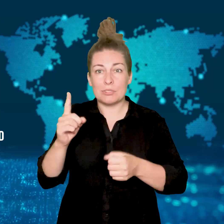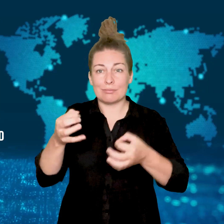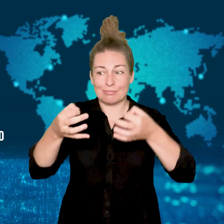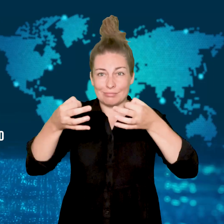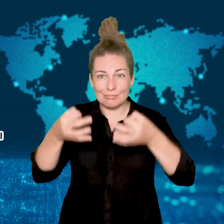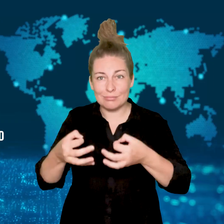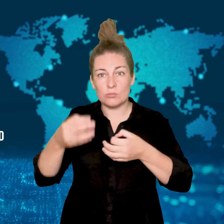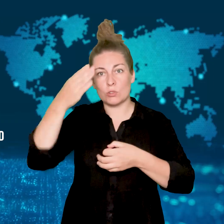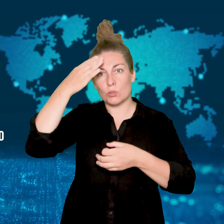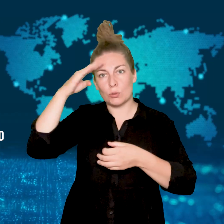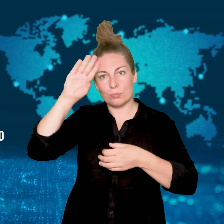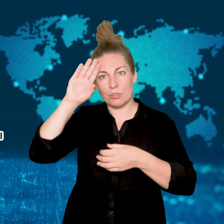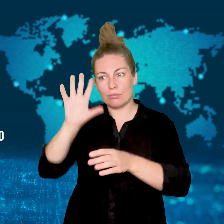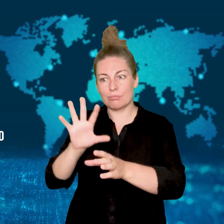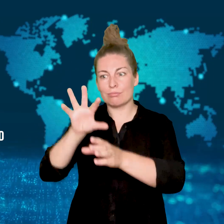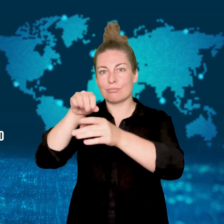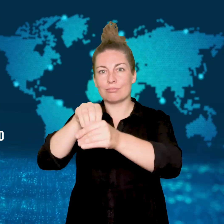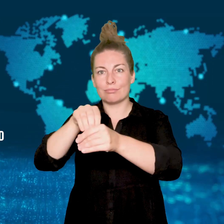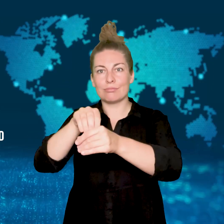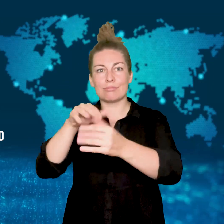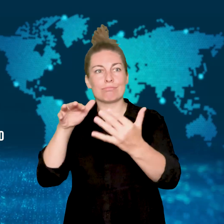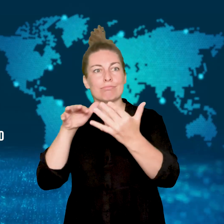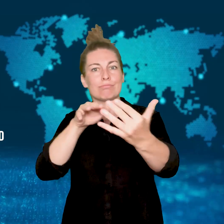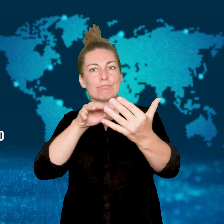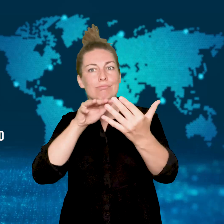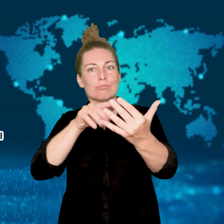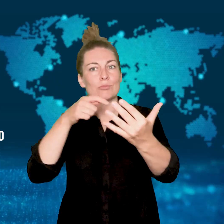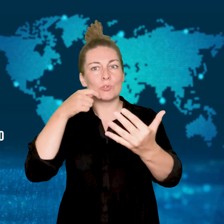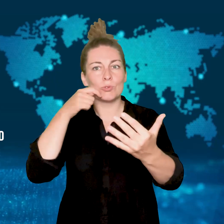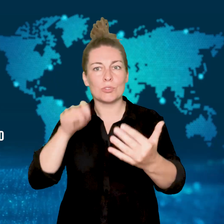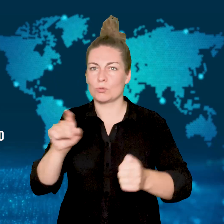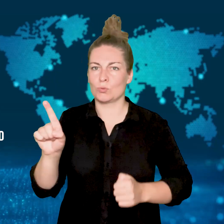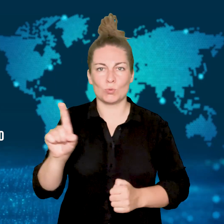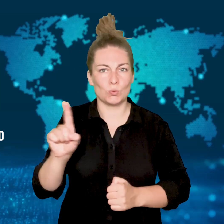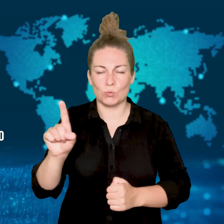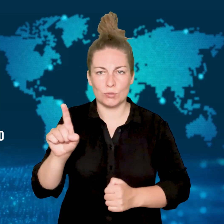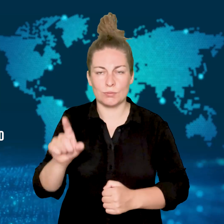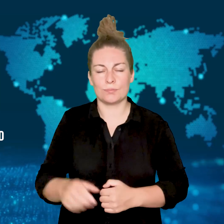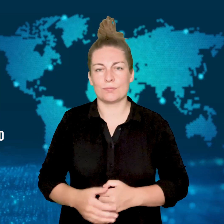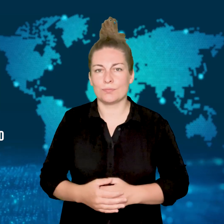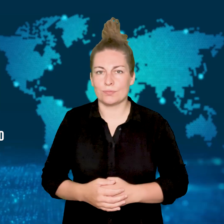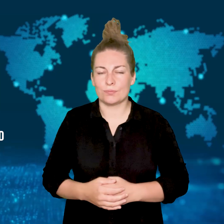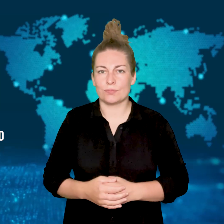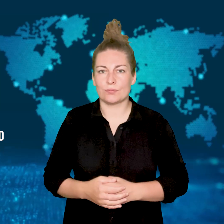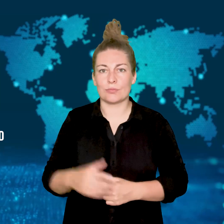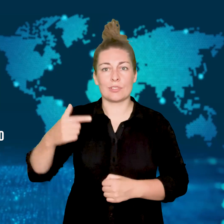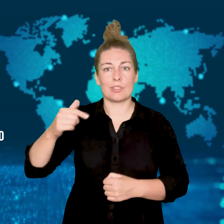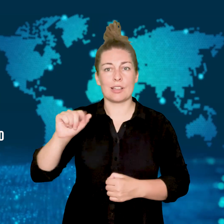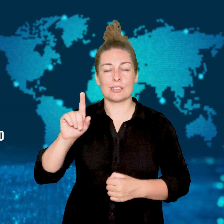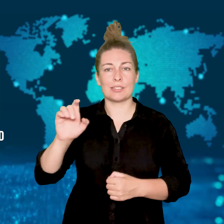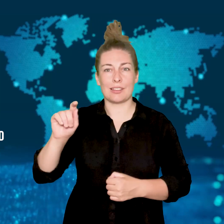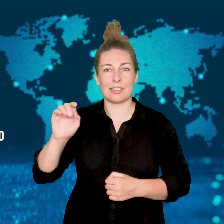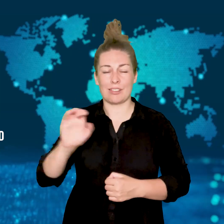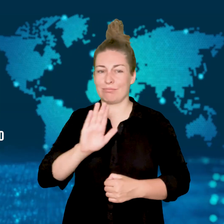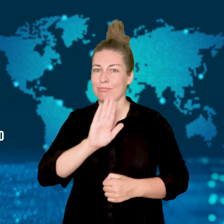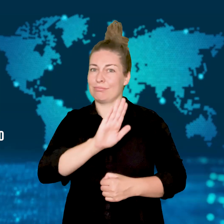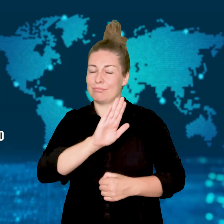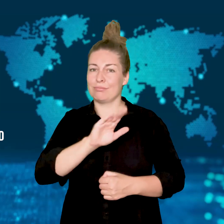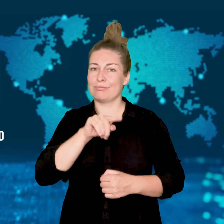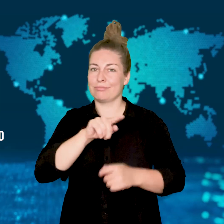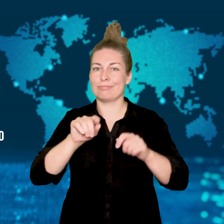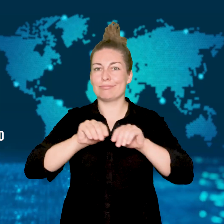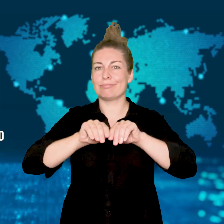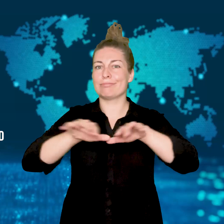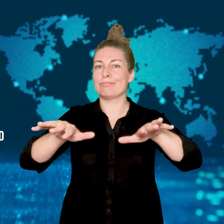The Gazette clarified that "Cuba has a firm